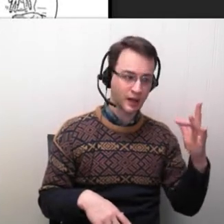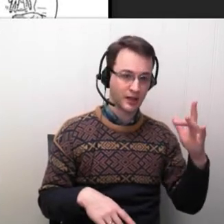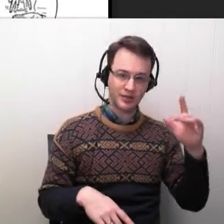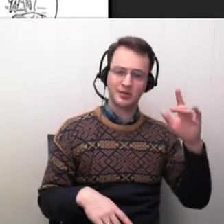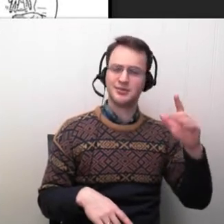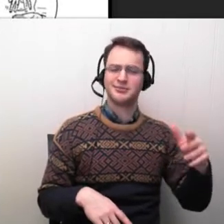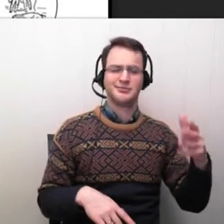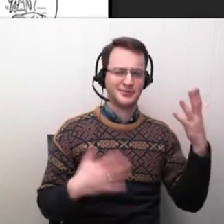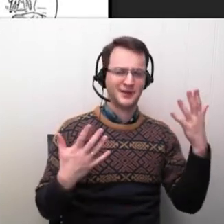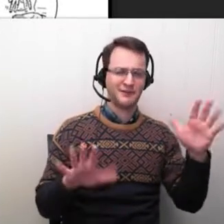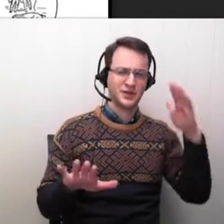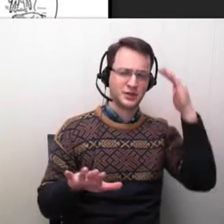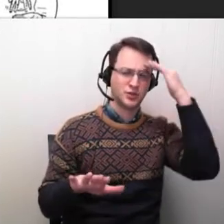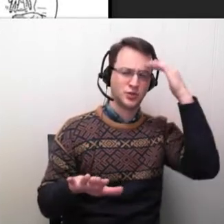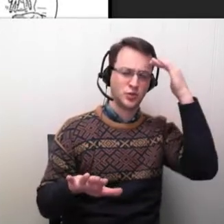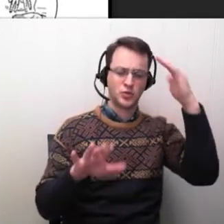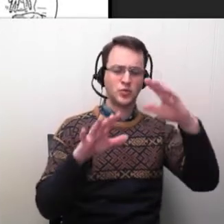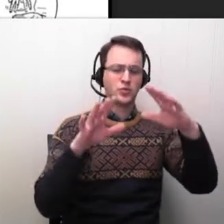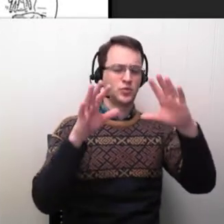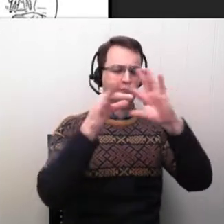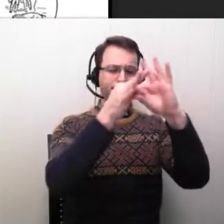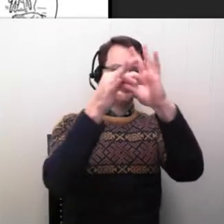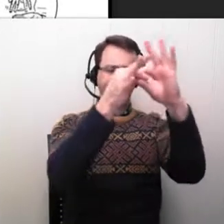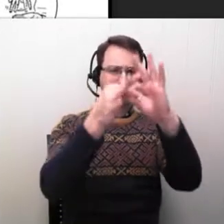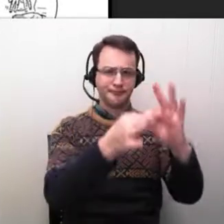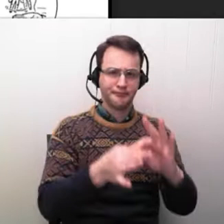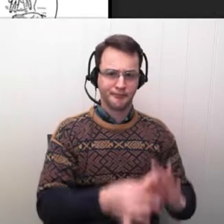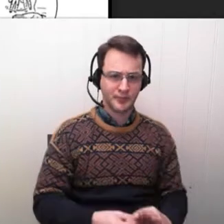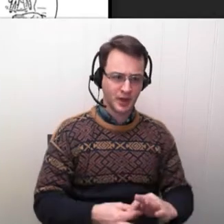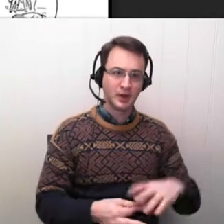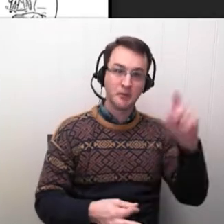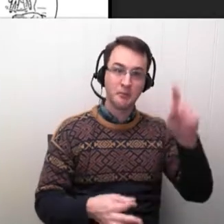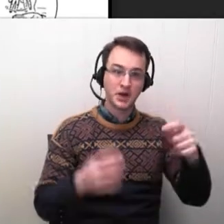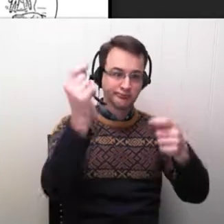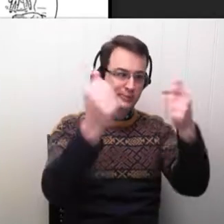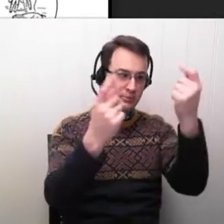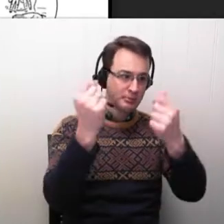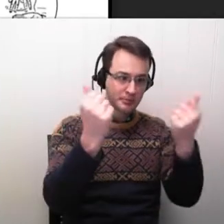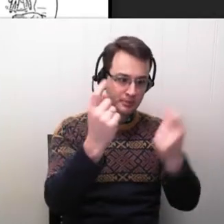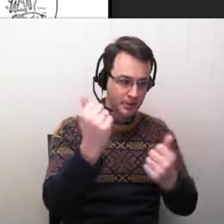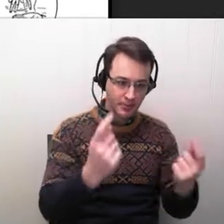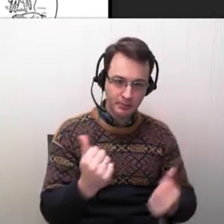of lexical connections that had to be rejected as correct translations before they could